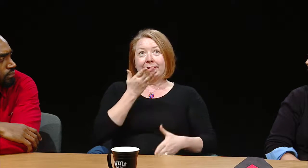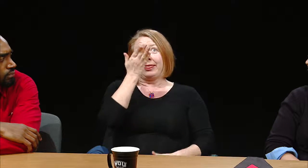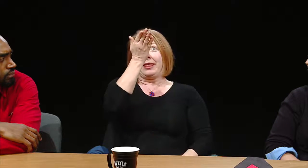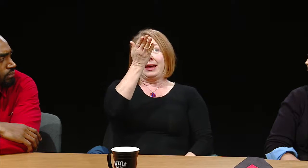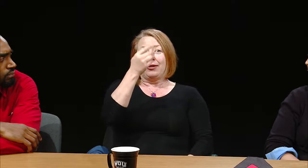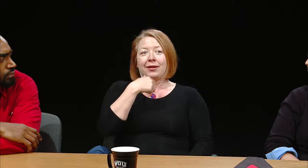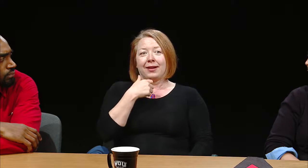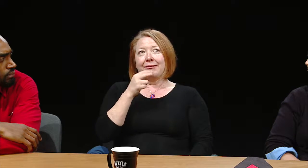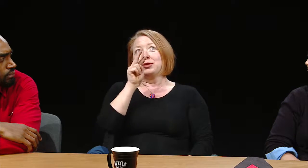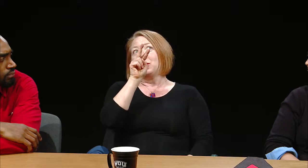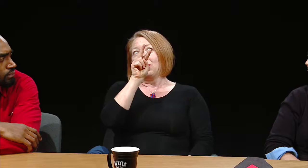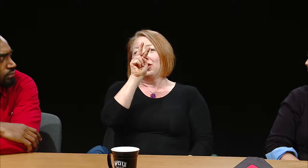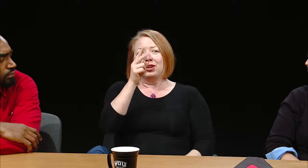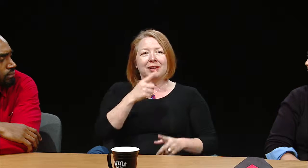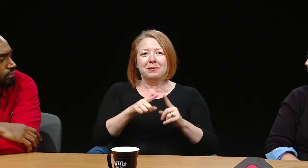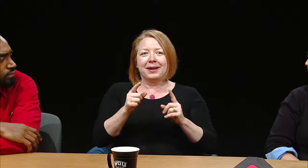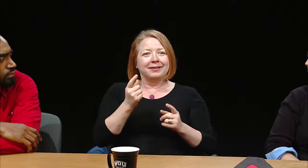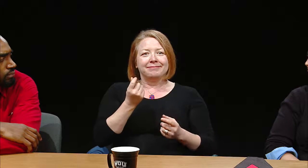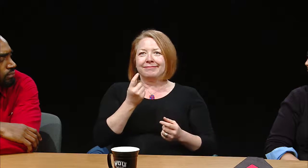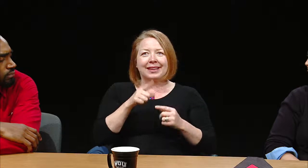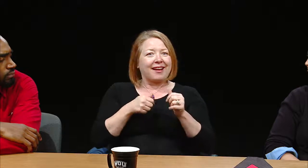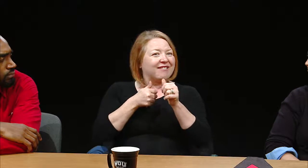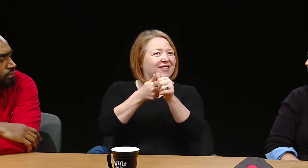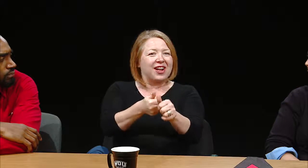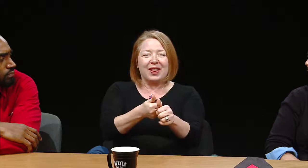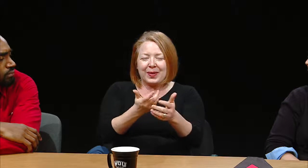when they post a video on Facebook and they took the time to caption it